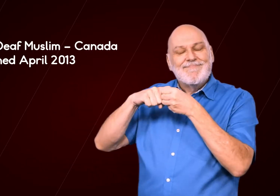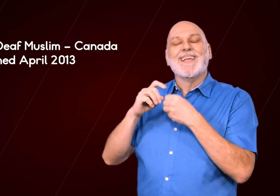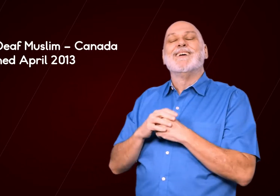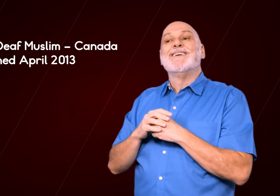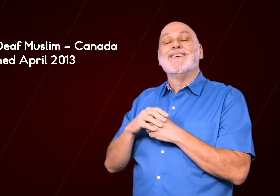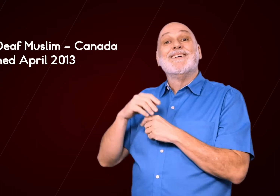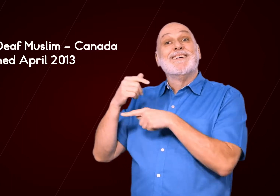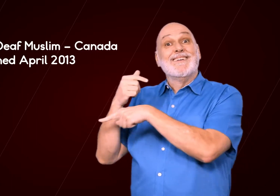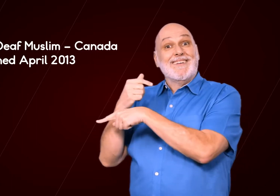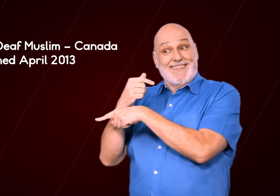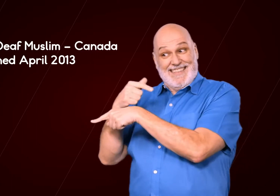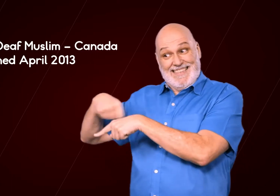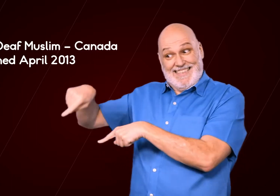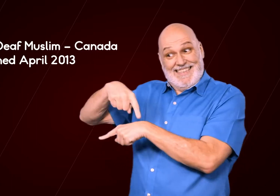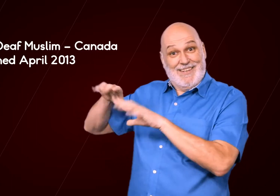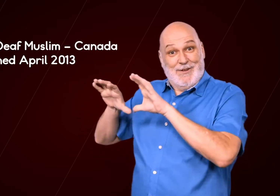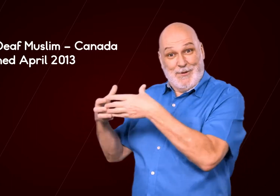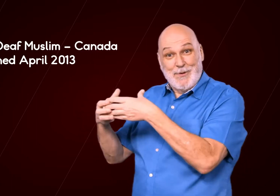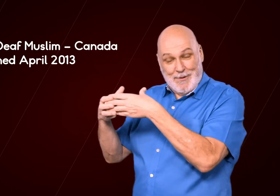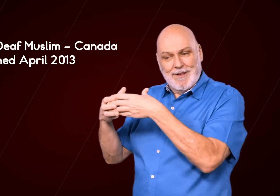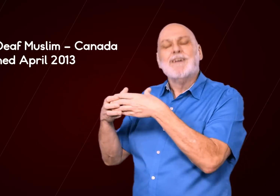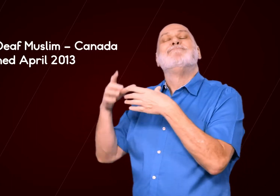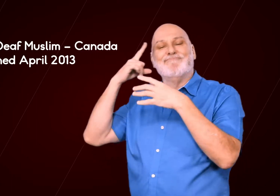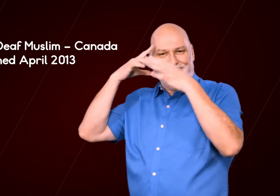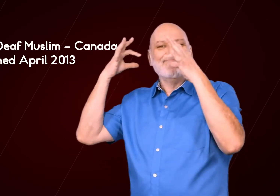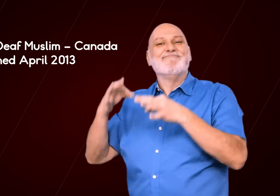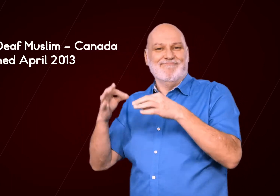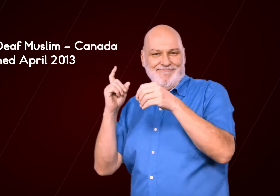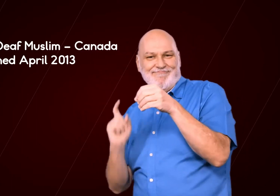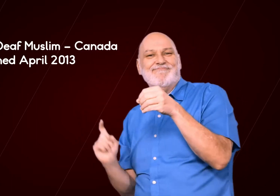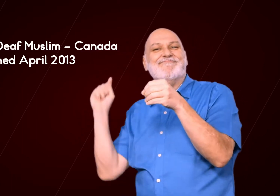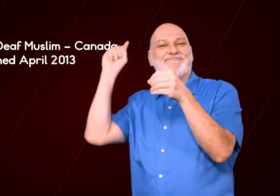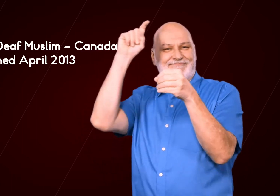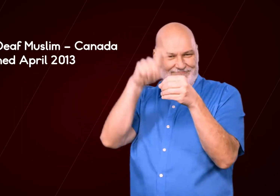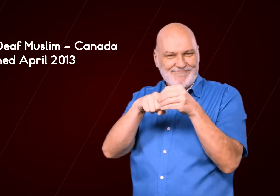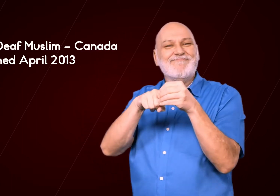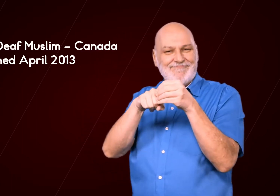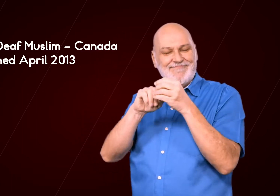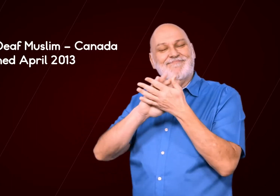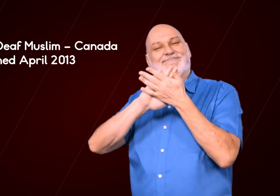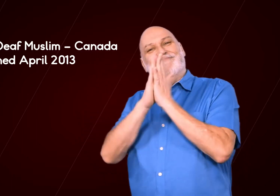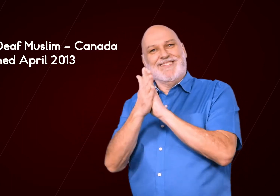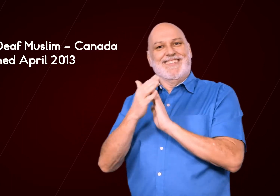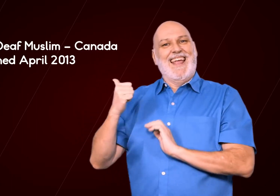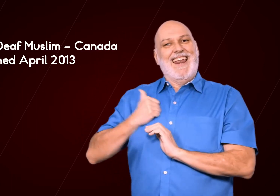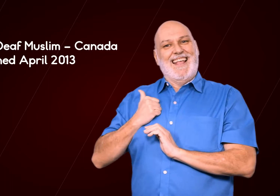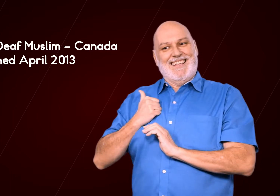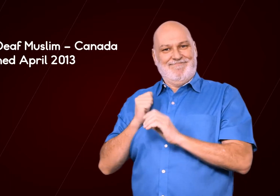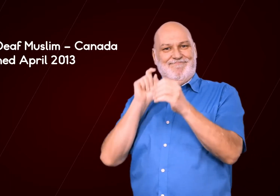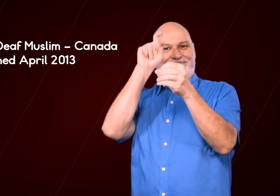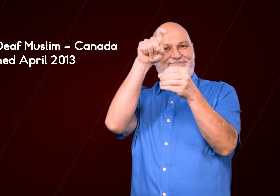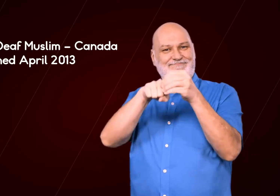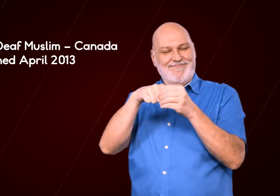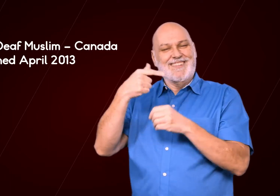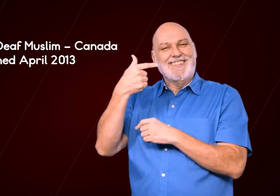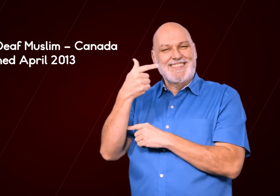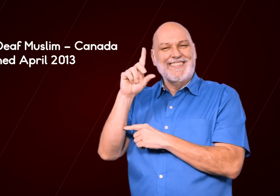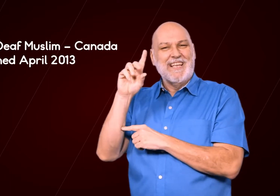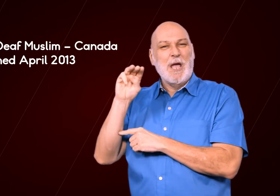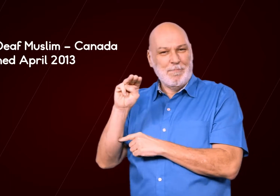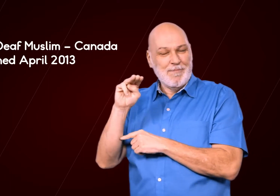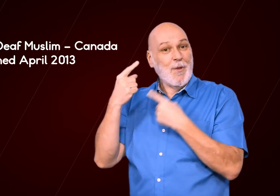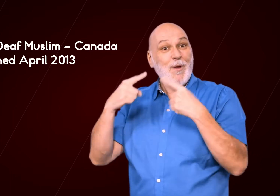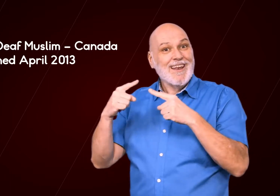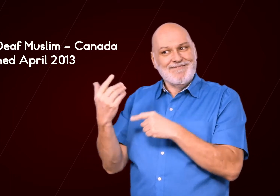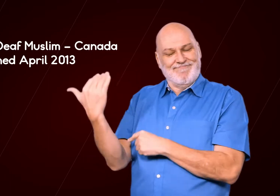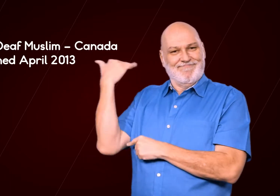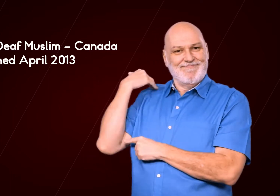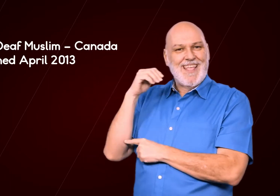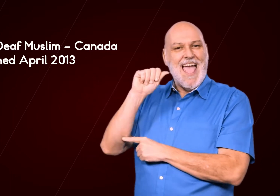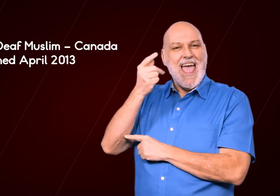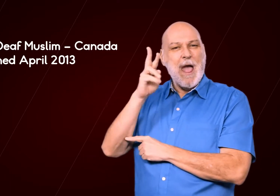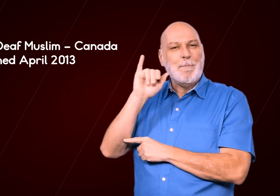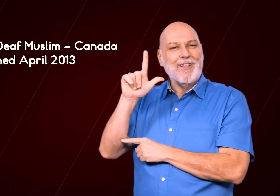Global Deaf Muslim - Canada in April, 2013.